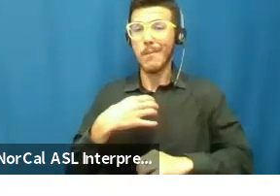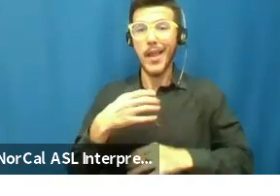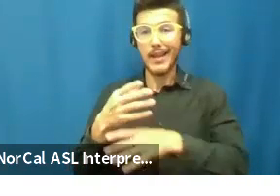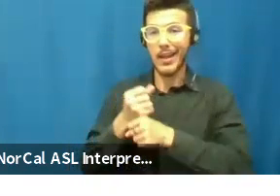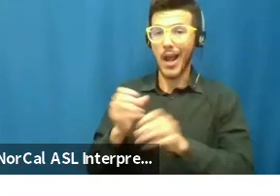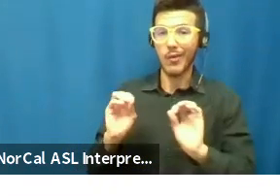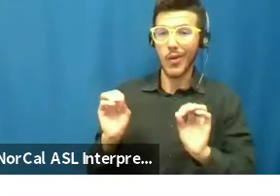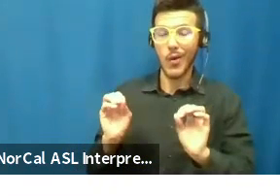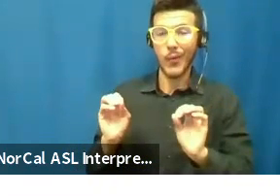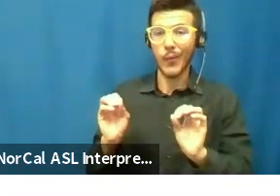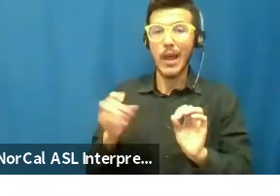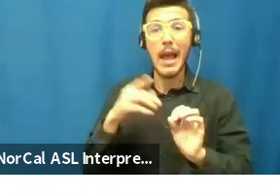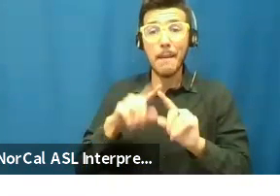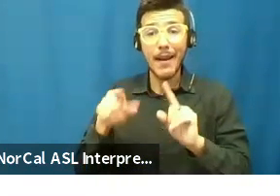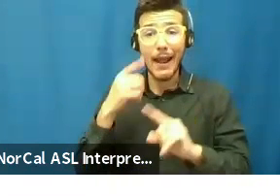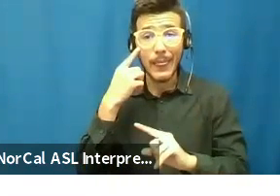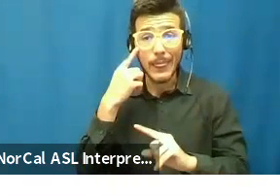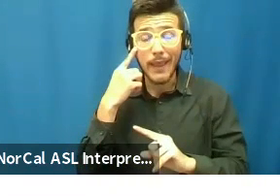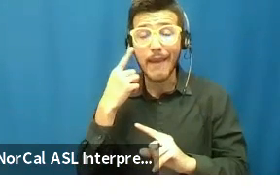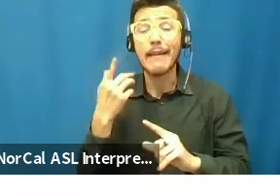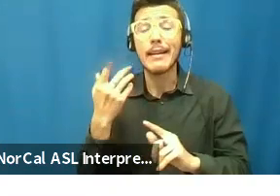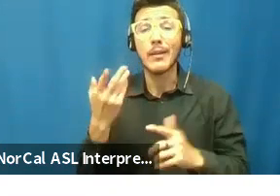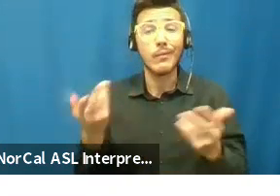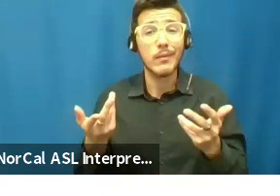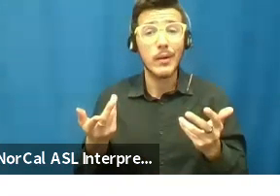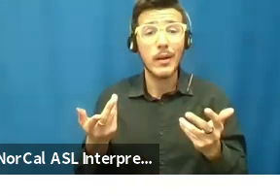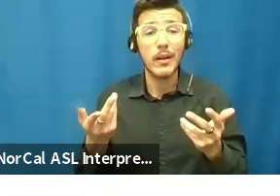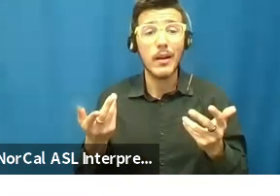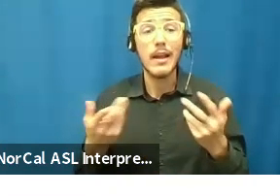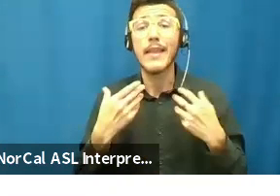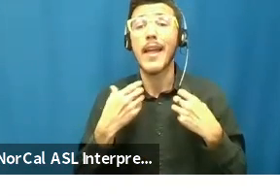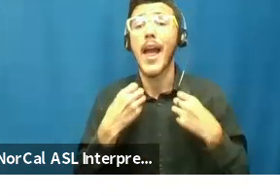absolutely think it's the responsibility or the healthcare organization and the people